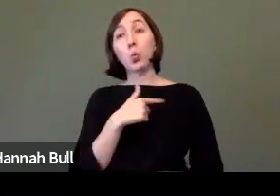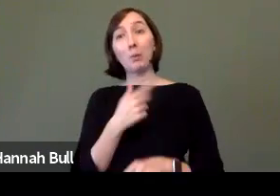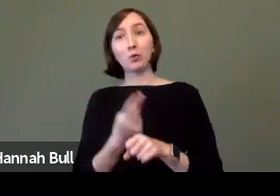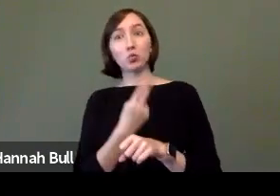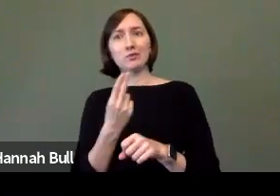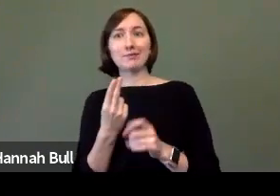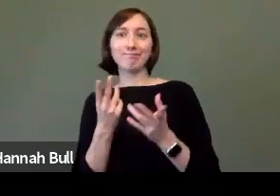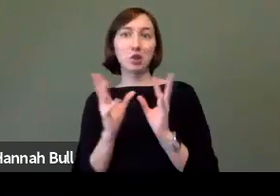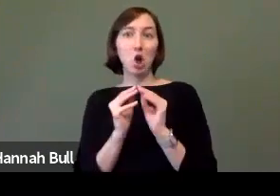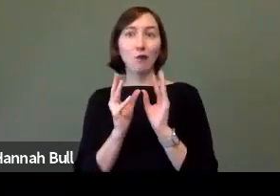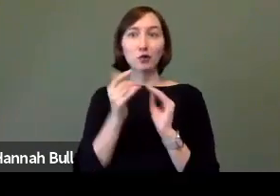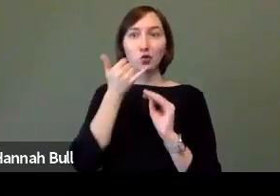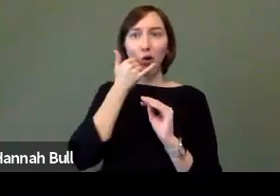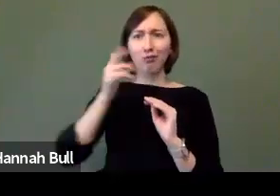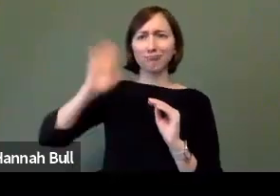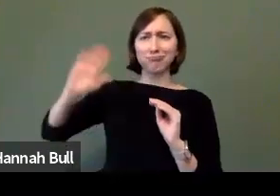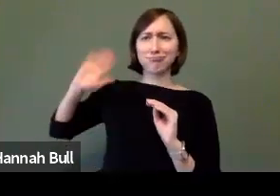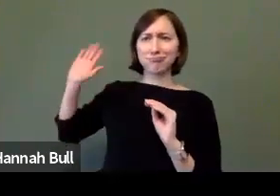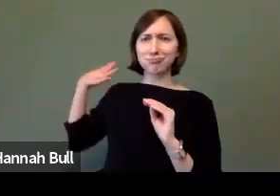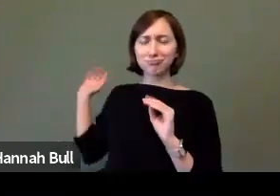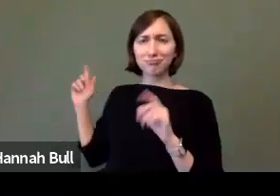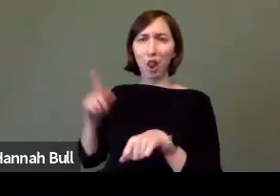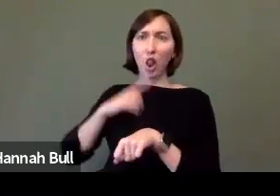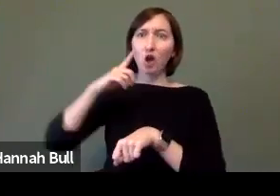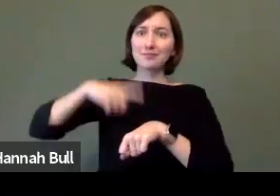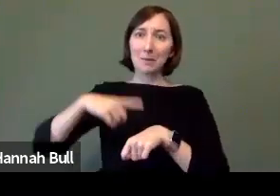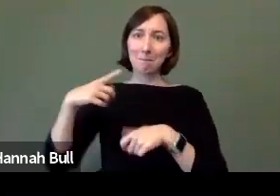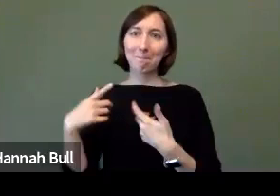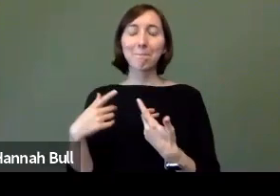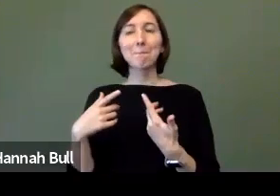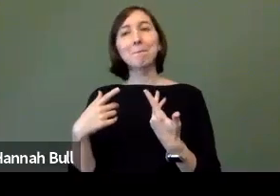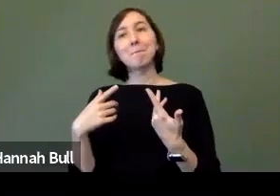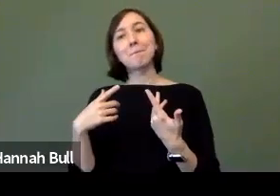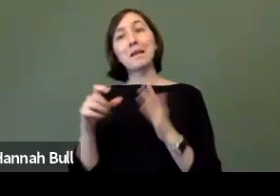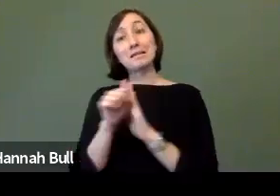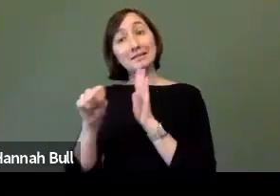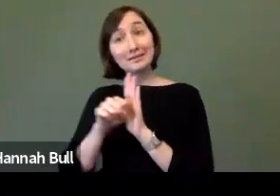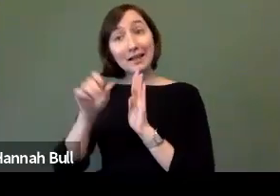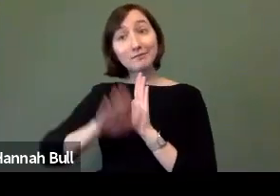it was cool to connect with each other both across the state and the country,